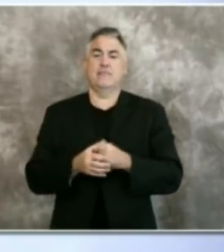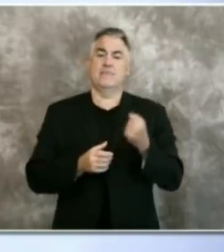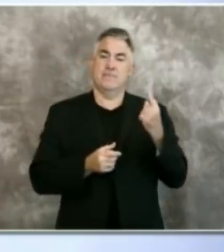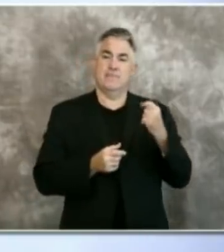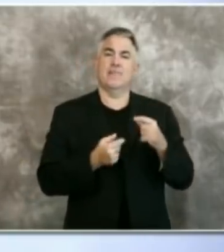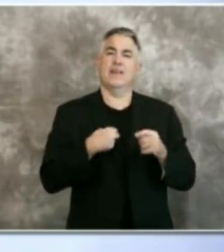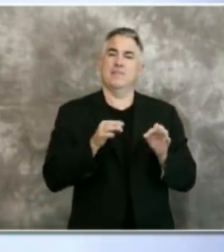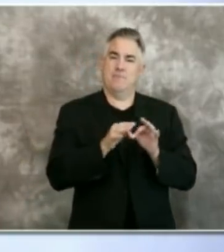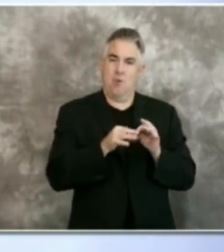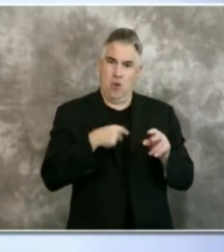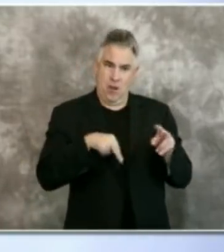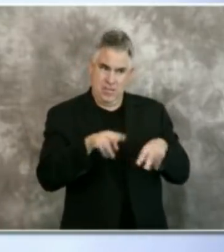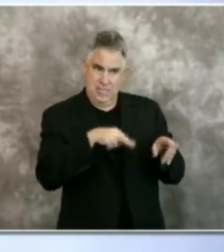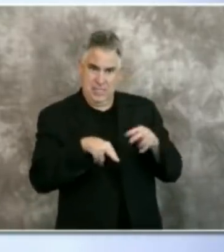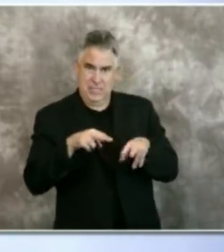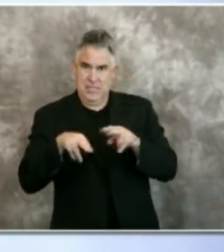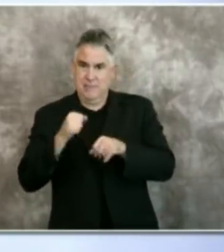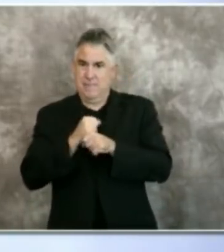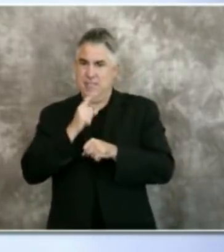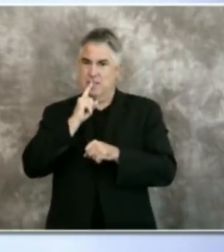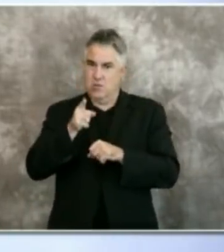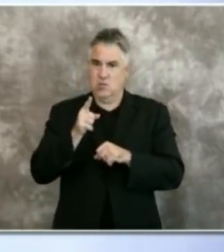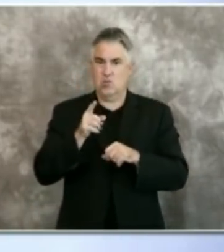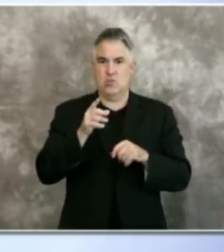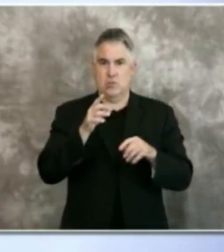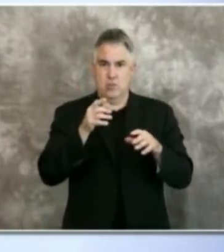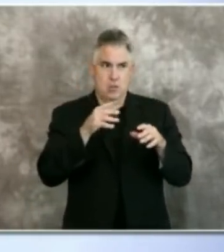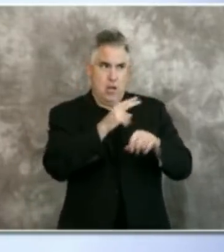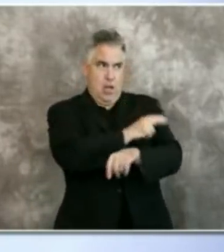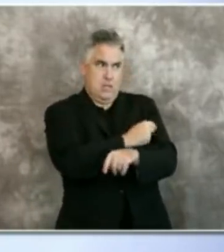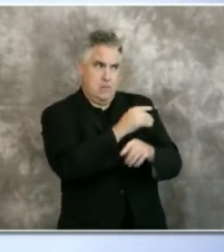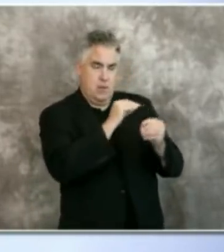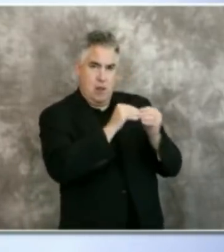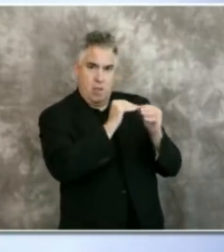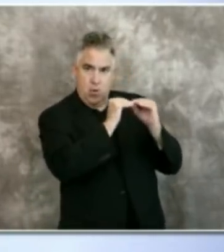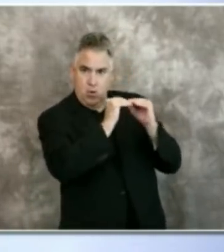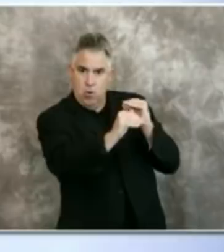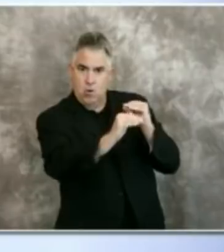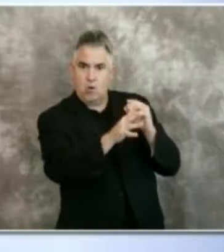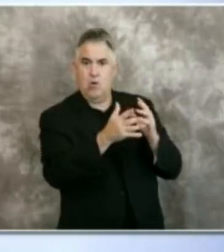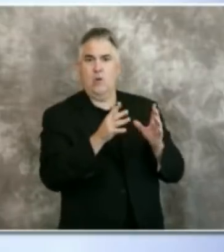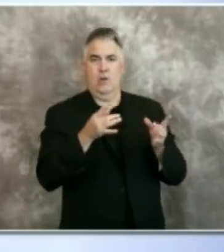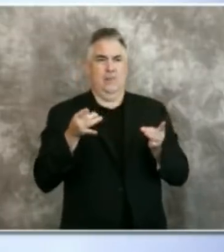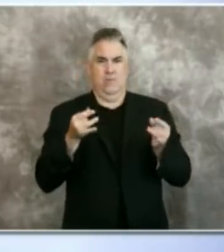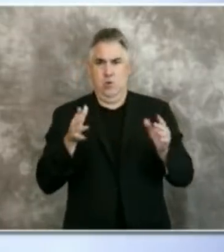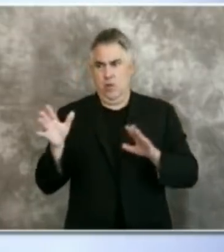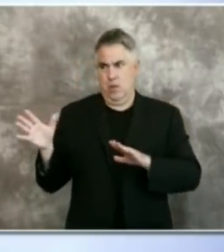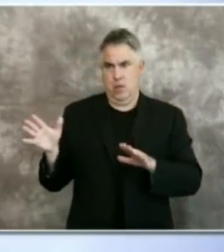SMOOTH AND BETTY REOPENING WHICH IS WHY WE HAVE TO FIGHT TO MAKE SURE THAT THAT A COUSIN HOSPITALIZATION ALL OF